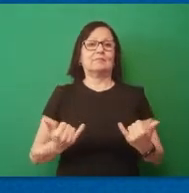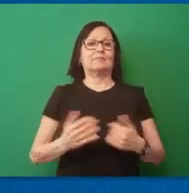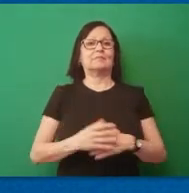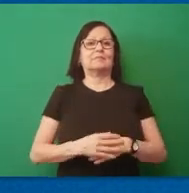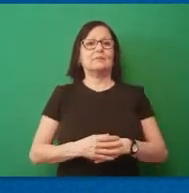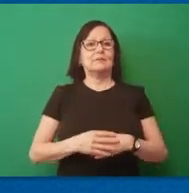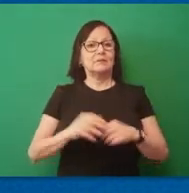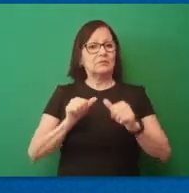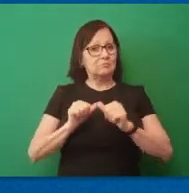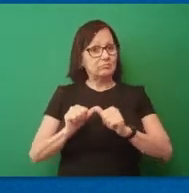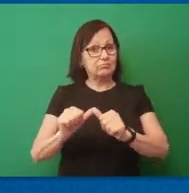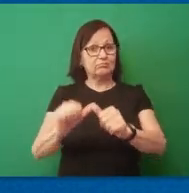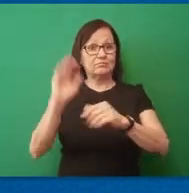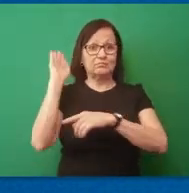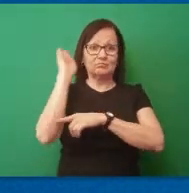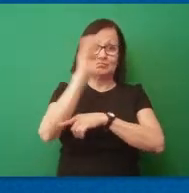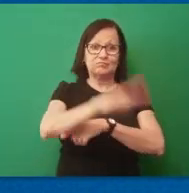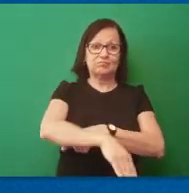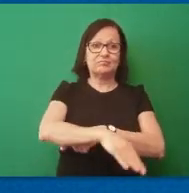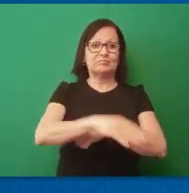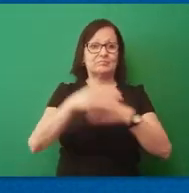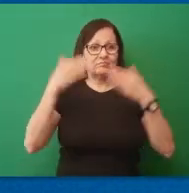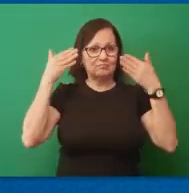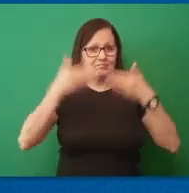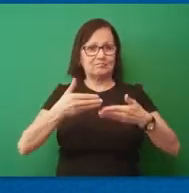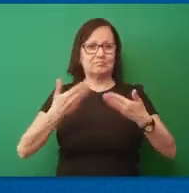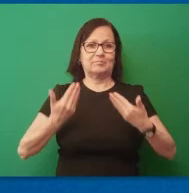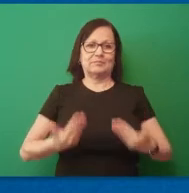Perhaps inviting the possibility of bringing this attention to